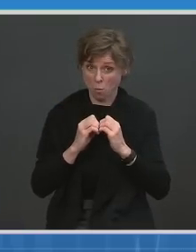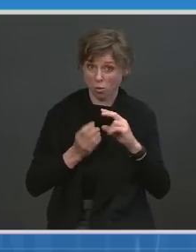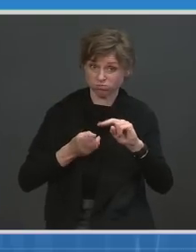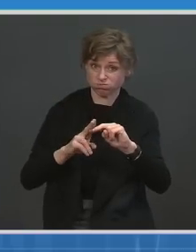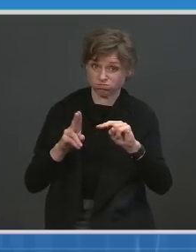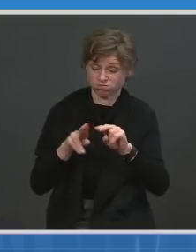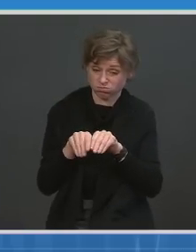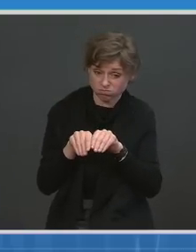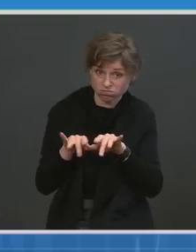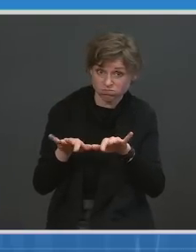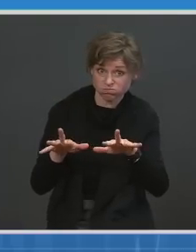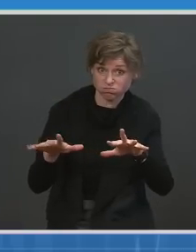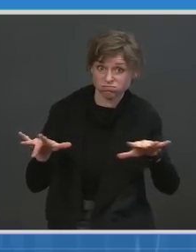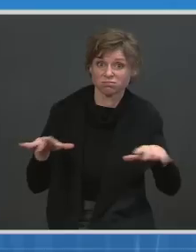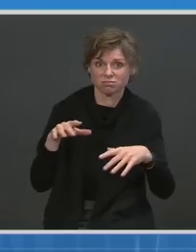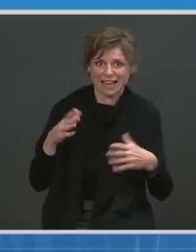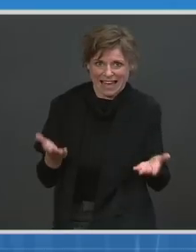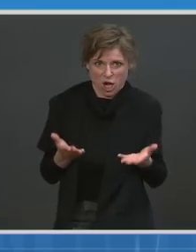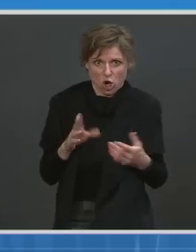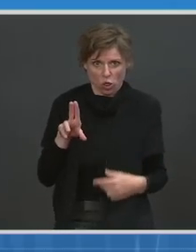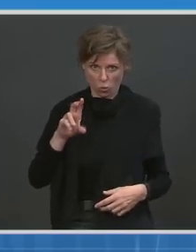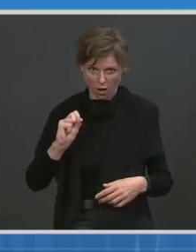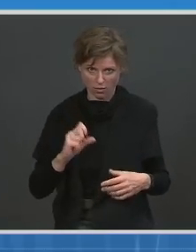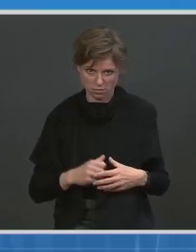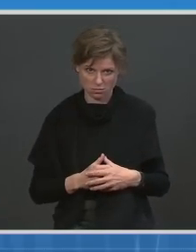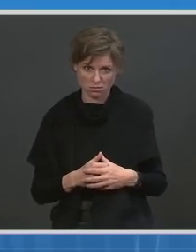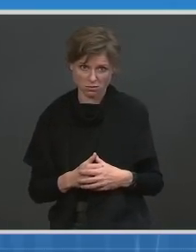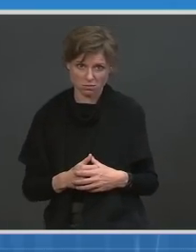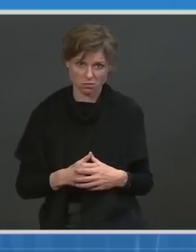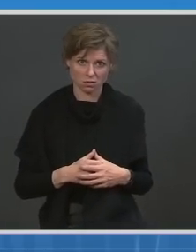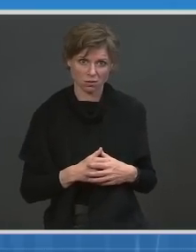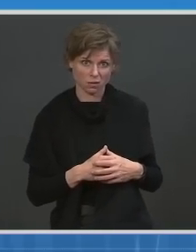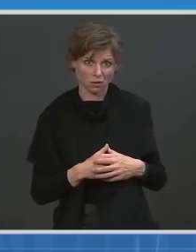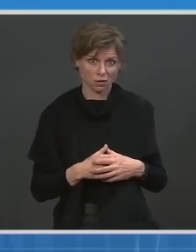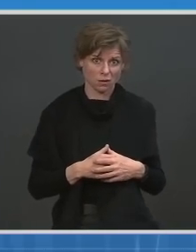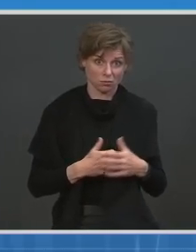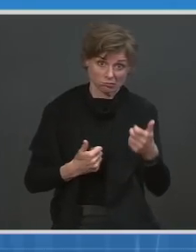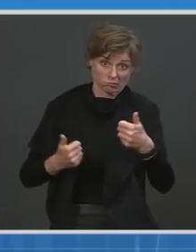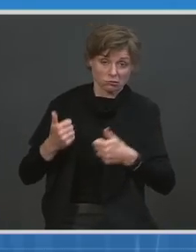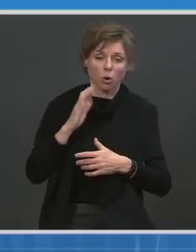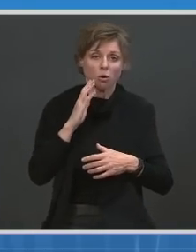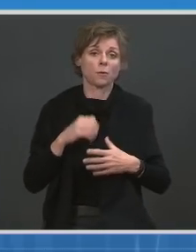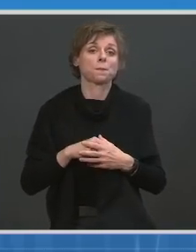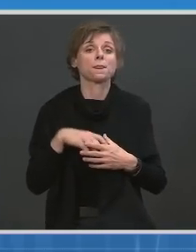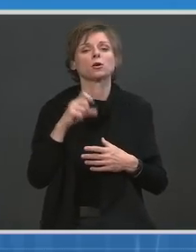So, very first, let me take just a few seconds to refresh your memory about the variant.